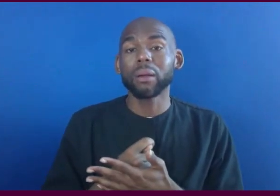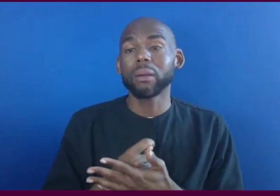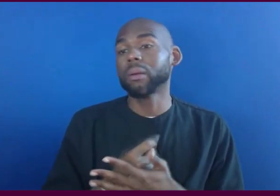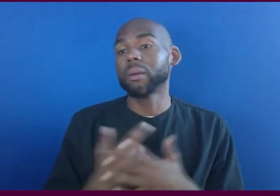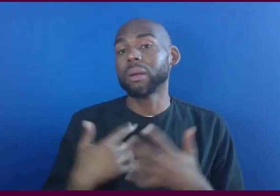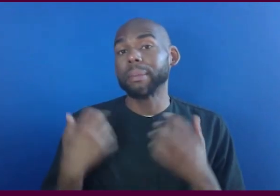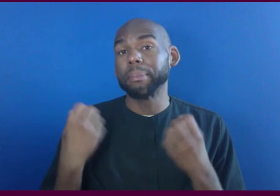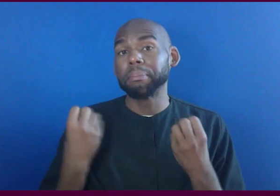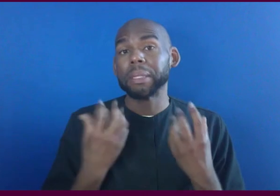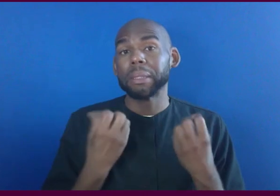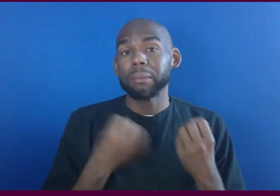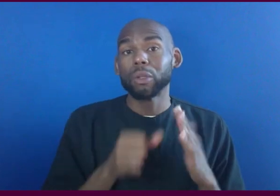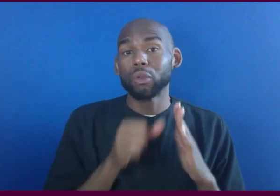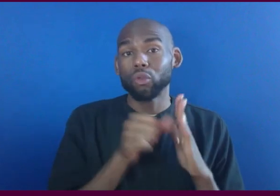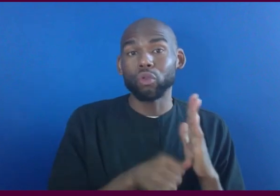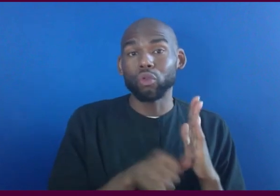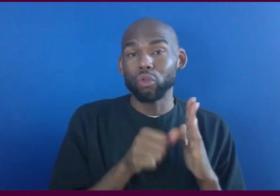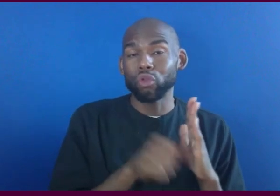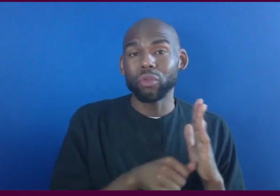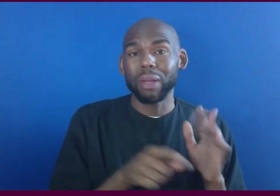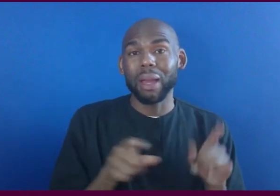and I've had many, many surgeries as a kid.